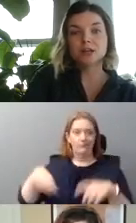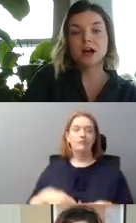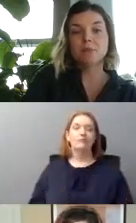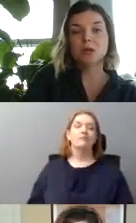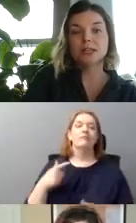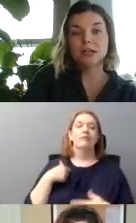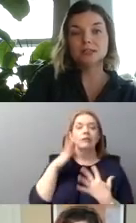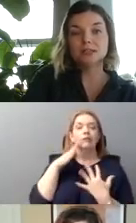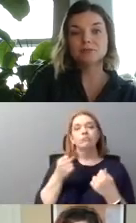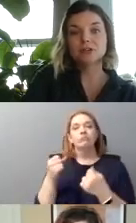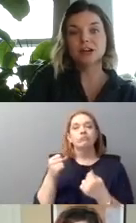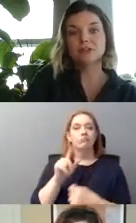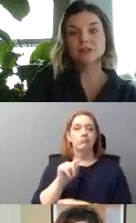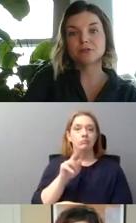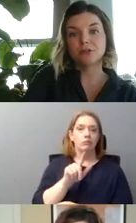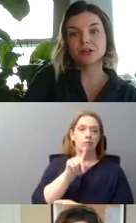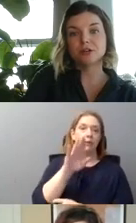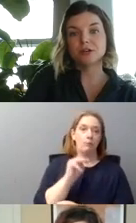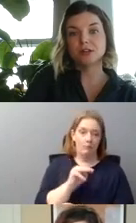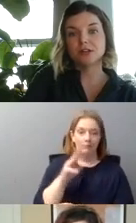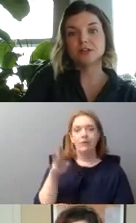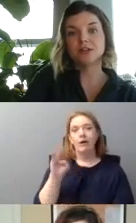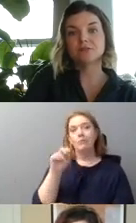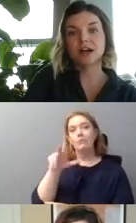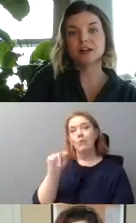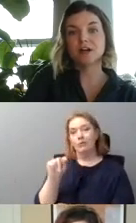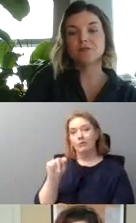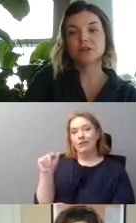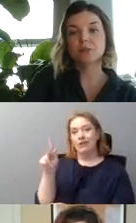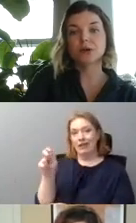and Humboldt lakes before driving through Reno and then the Nevada-California border.